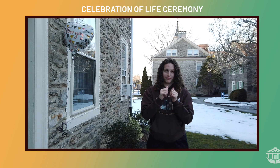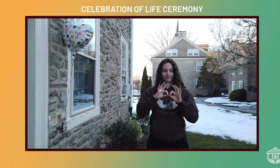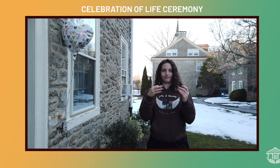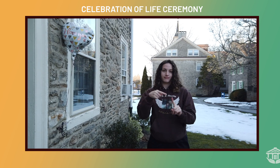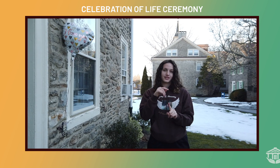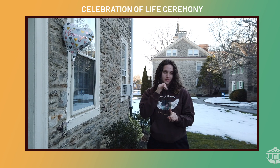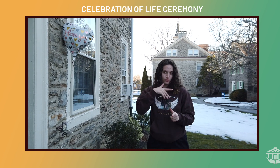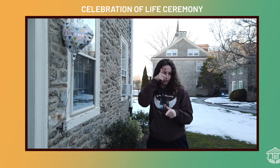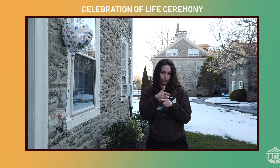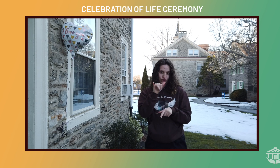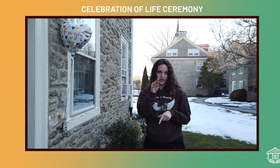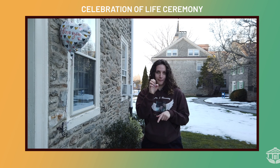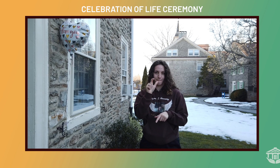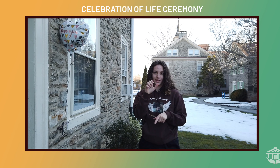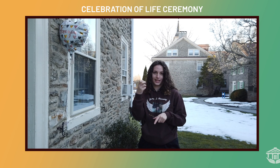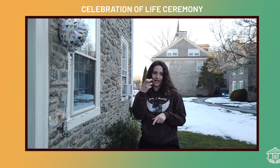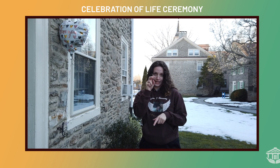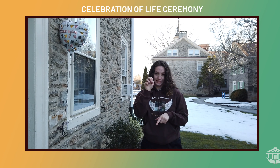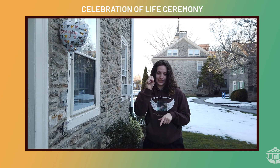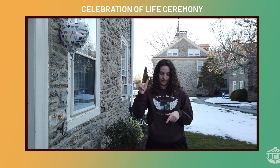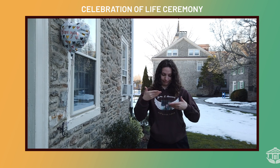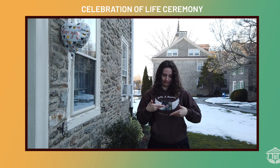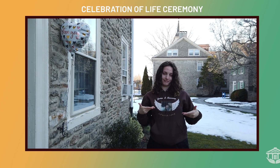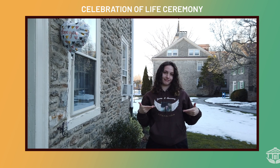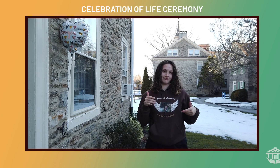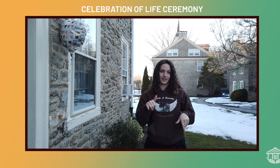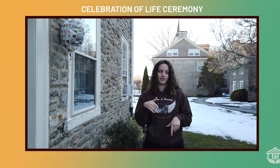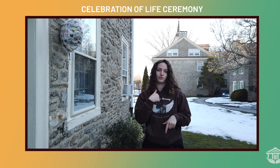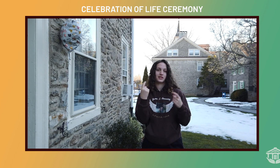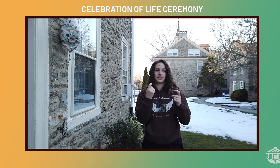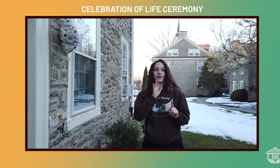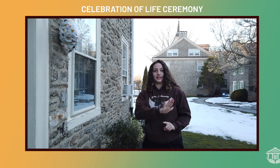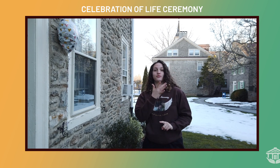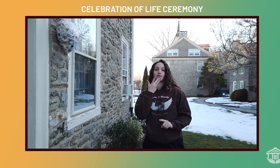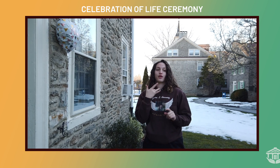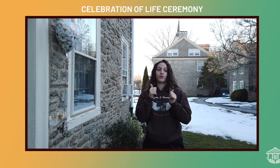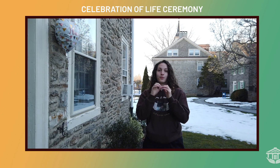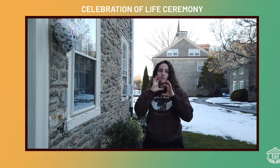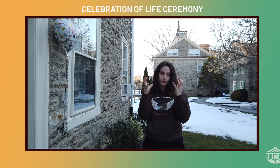and that’s my brother, James Lee Hennessey. We celebrate his birthday together every year